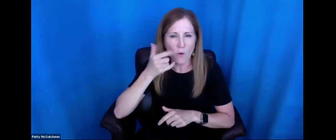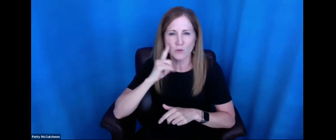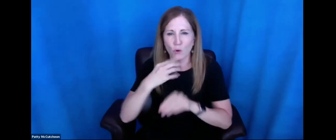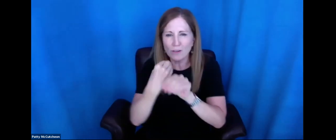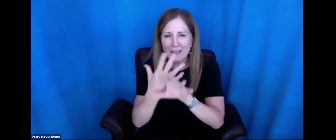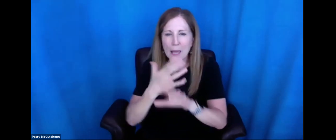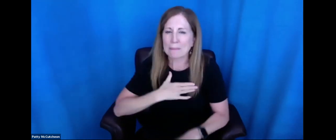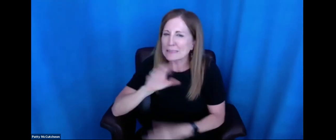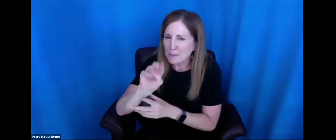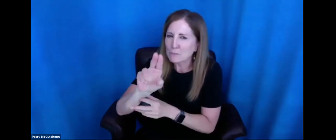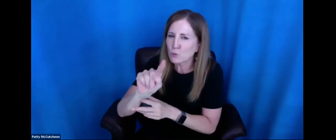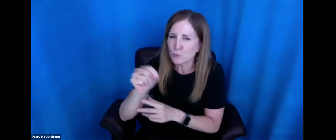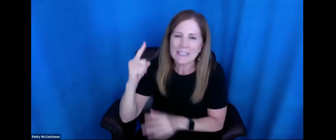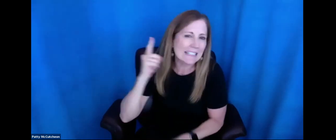I'll continue.